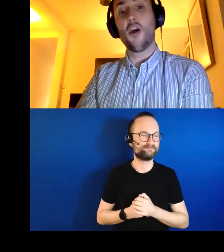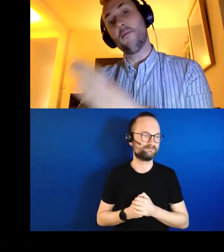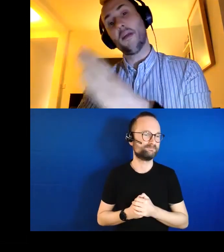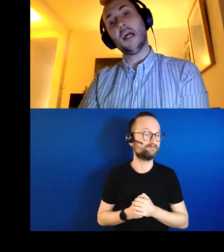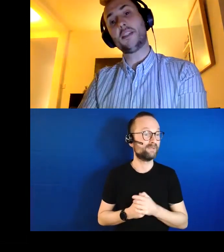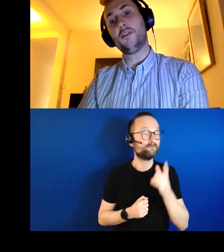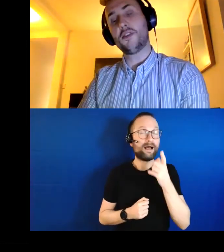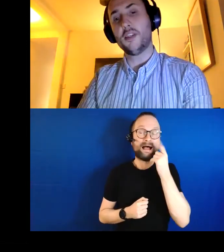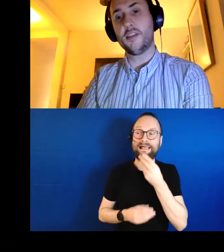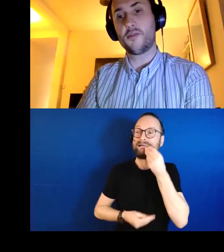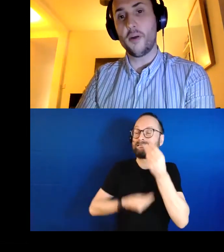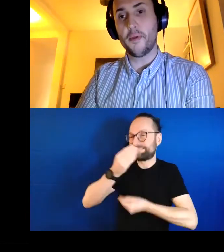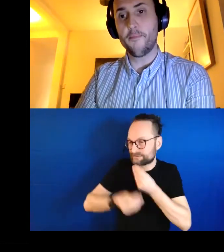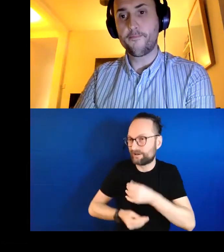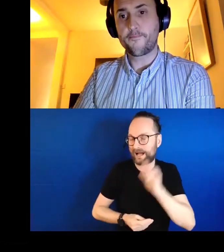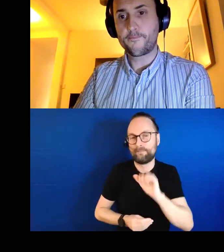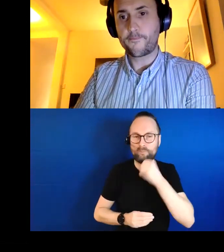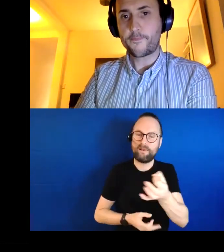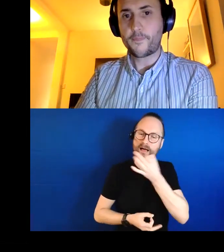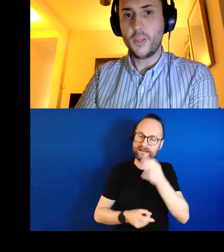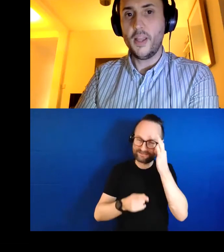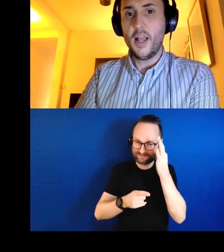describe them, then it will ask you to just that, so if you say yes I know, it will ask for their details.